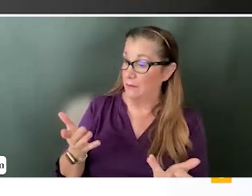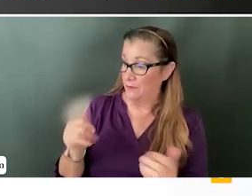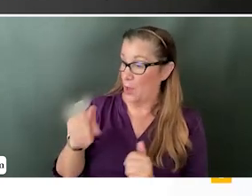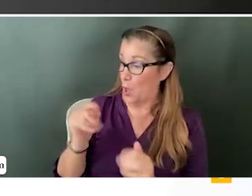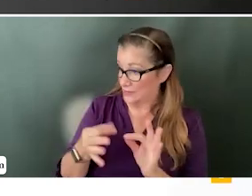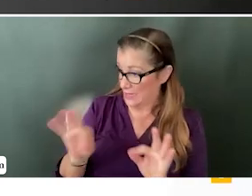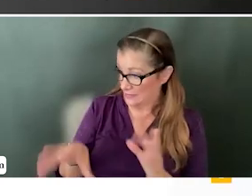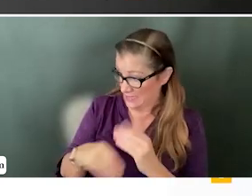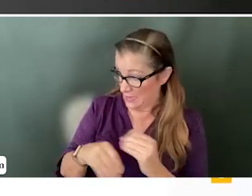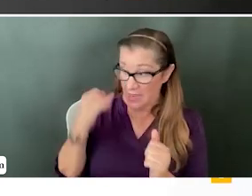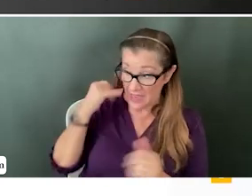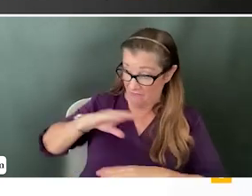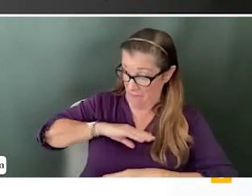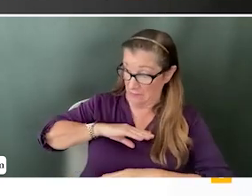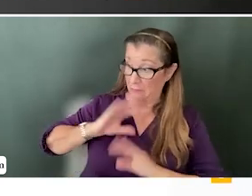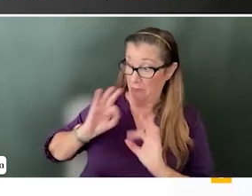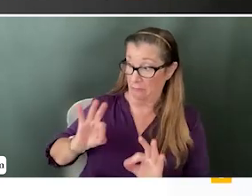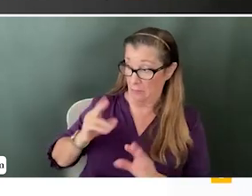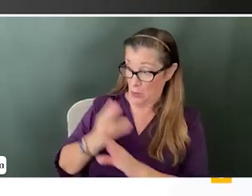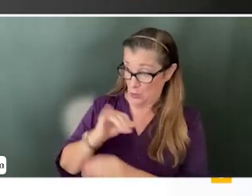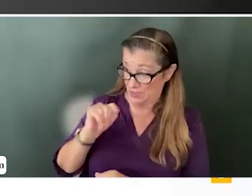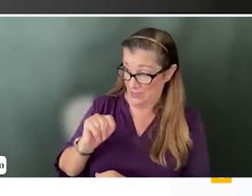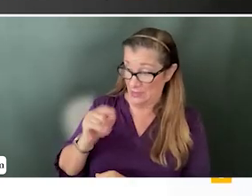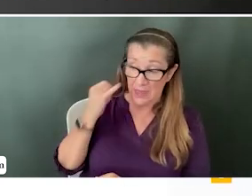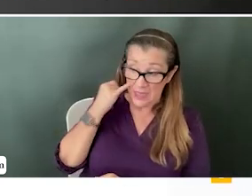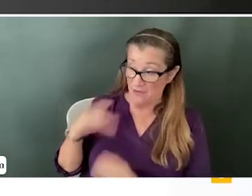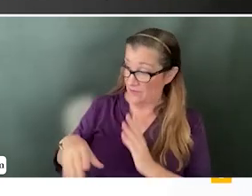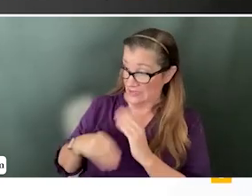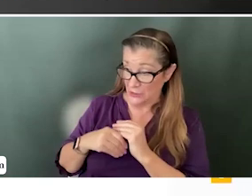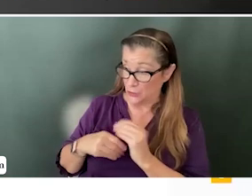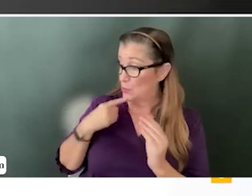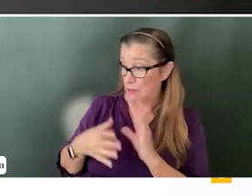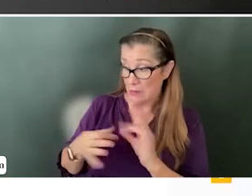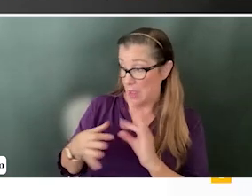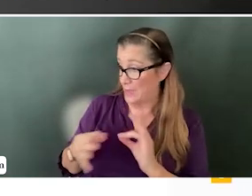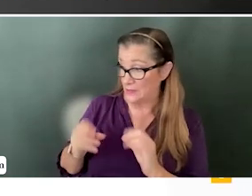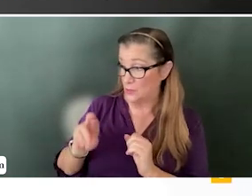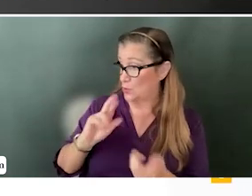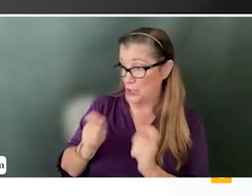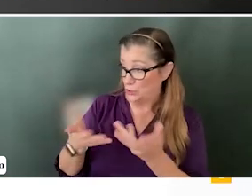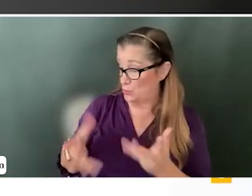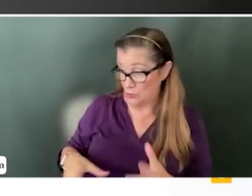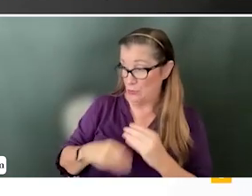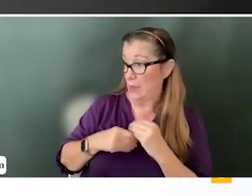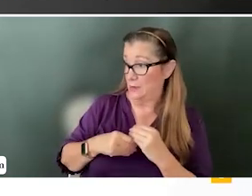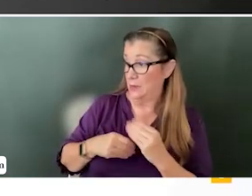If it meets your standards, keep it, use it. If you have any additional comments or changes you would like to it, please send it back to me.